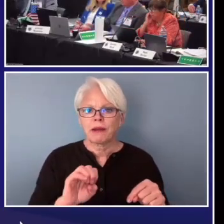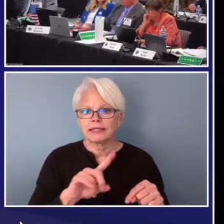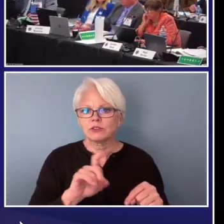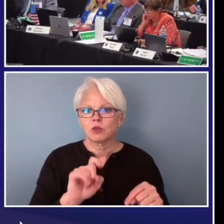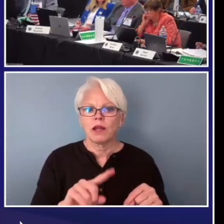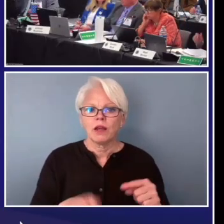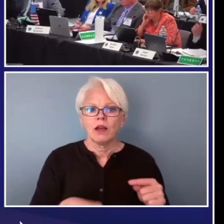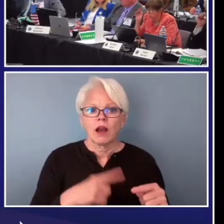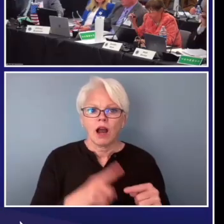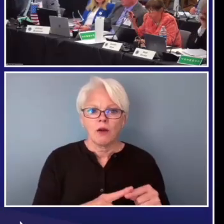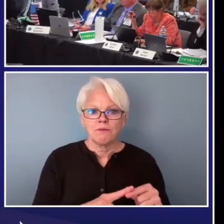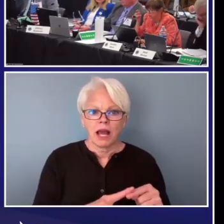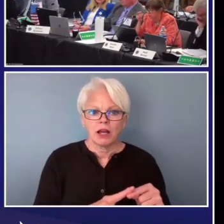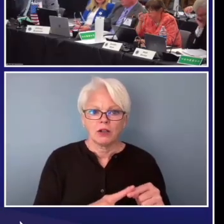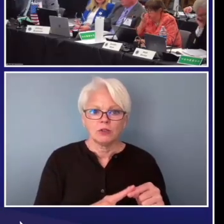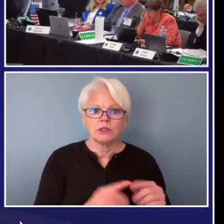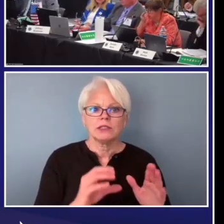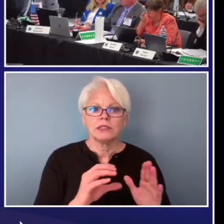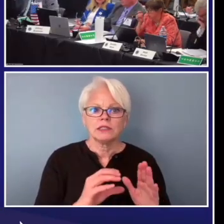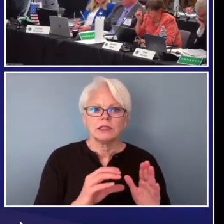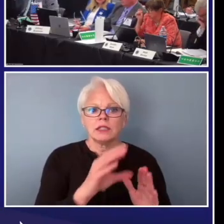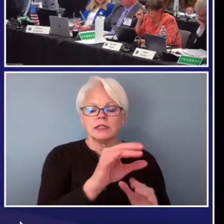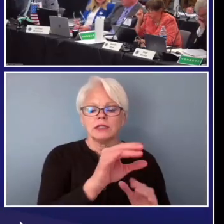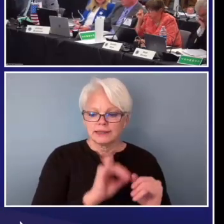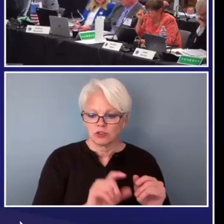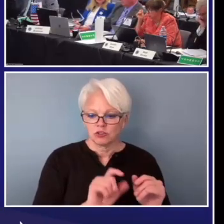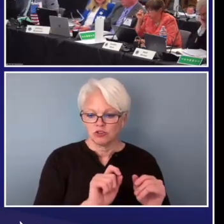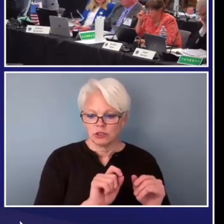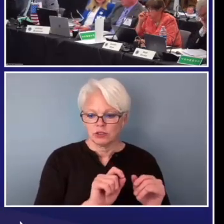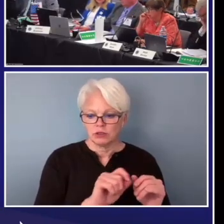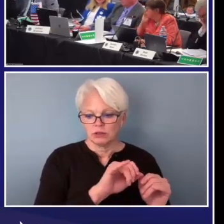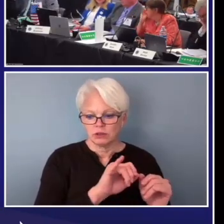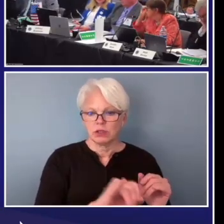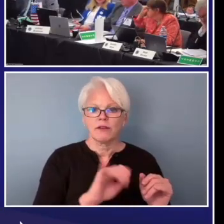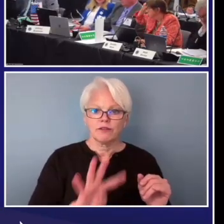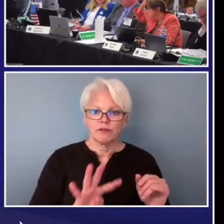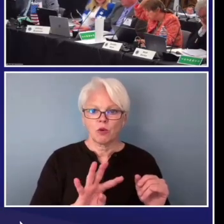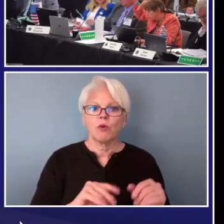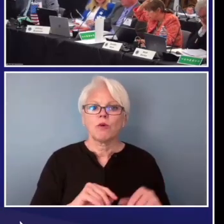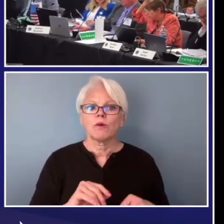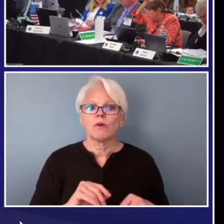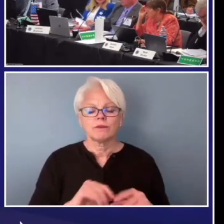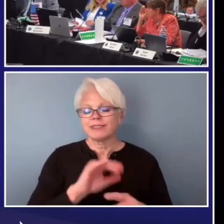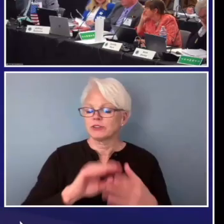app 4 and both sections on the otherwise undermine the integrity. I would assume, or again, maybe it's a hypothetical.